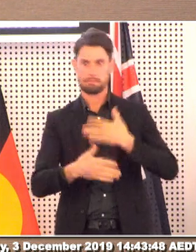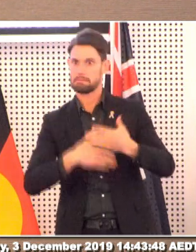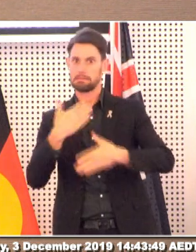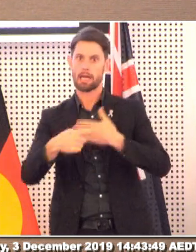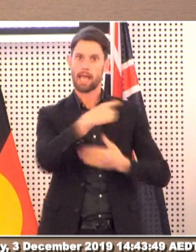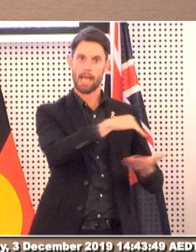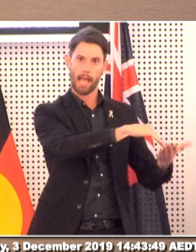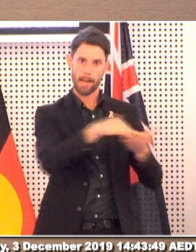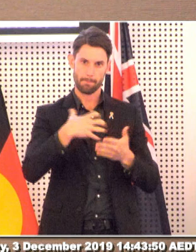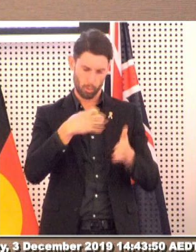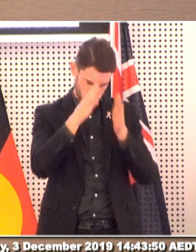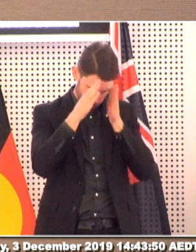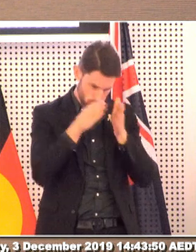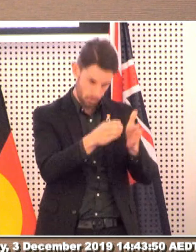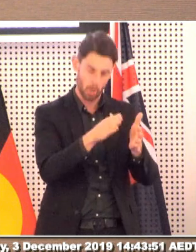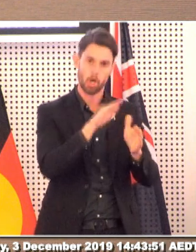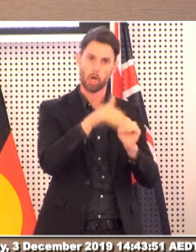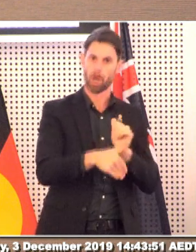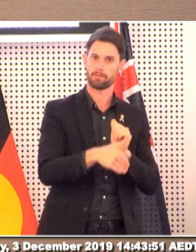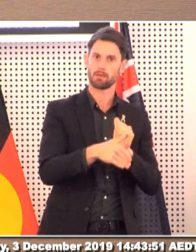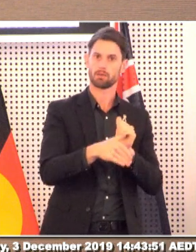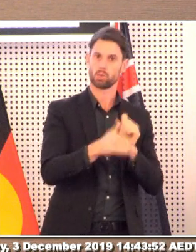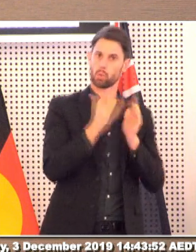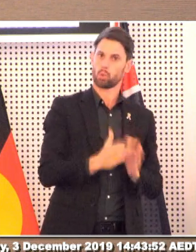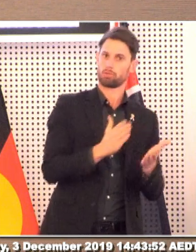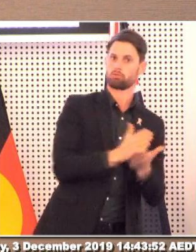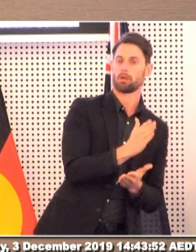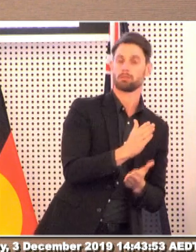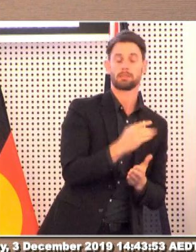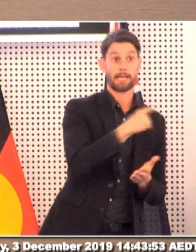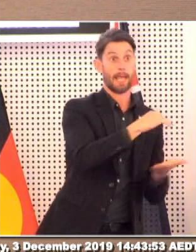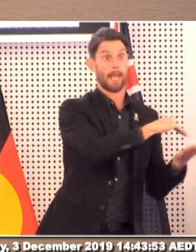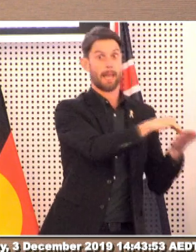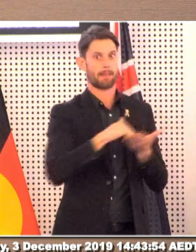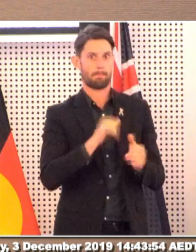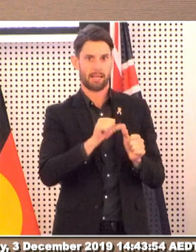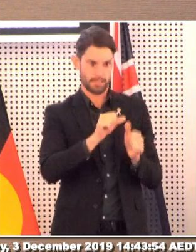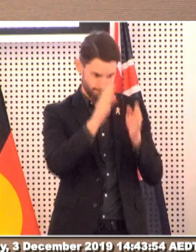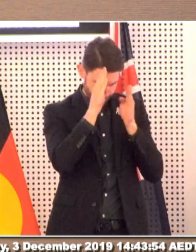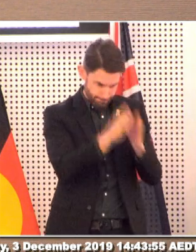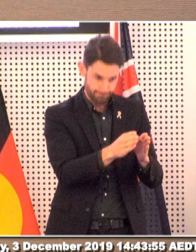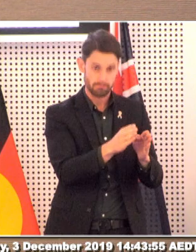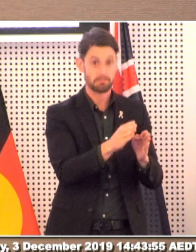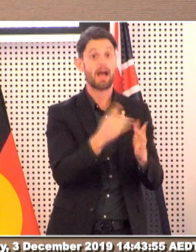legislation is also slightly different. So it is hard to say. But we are very much a rights-focused organisation.